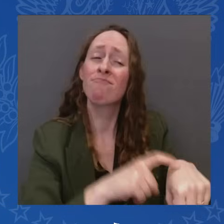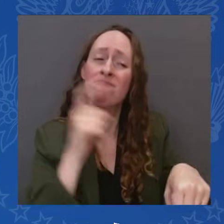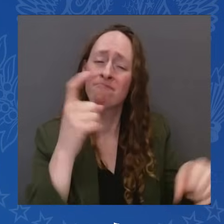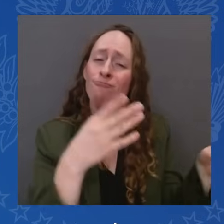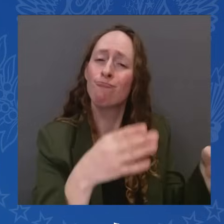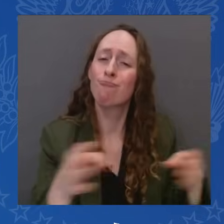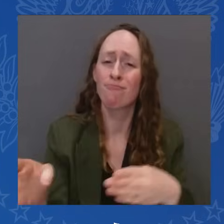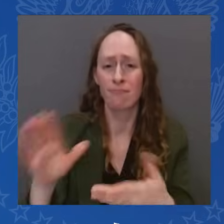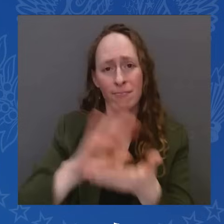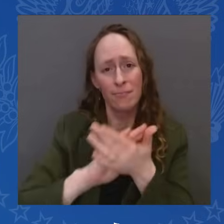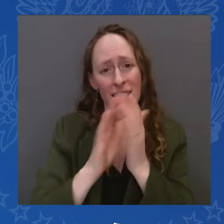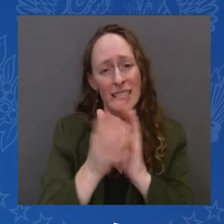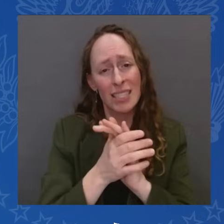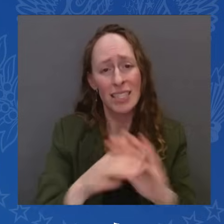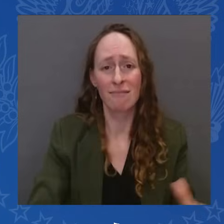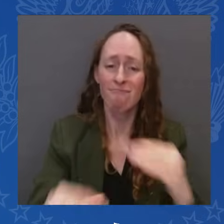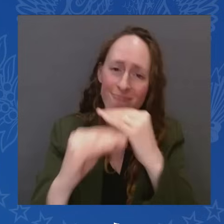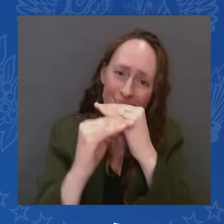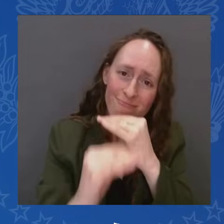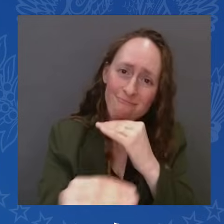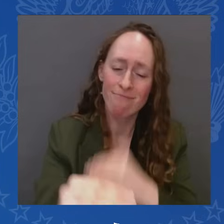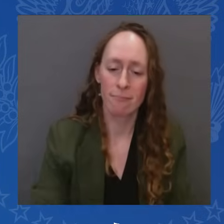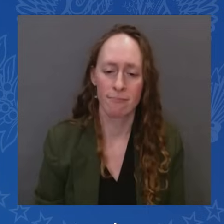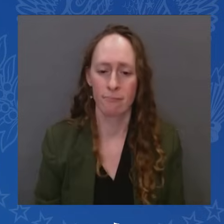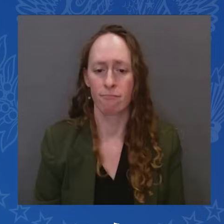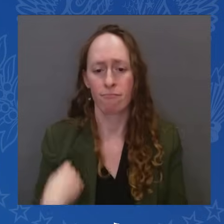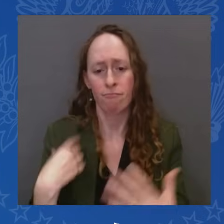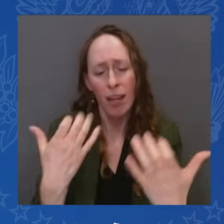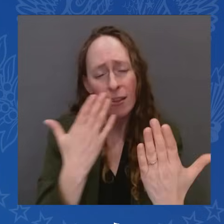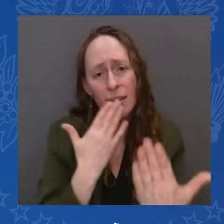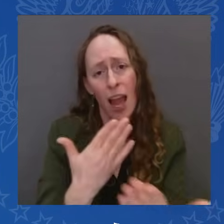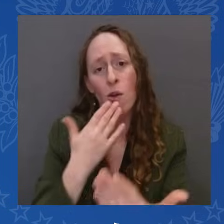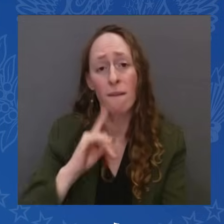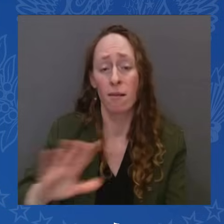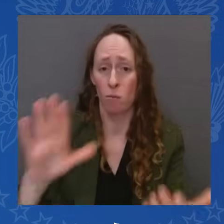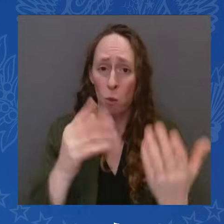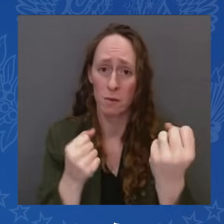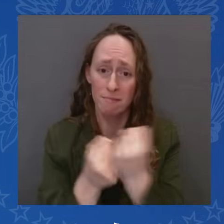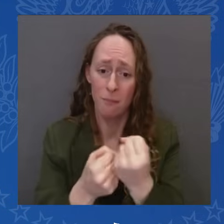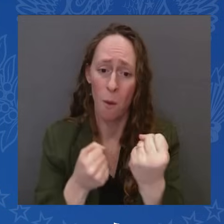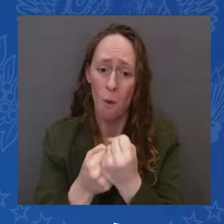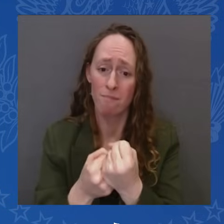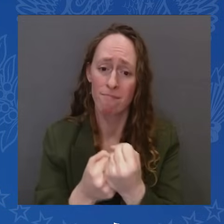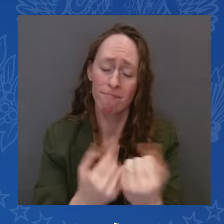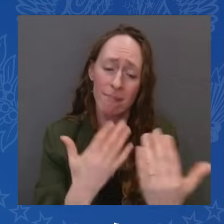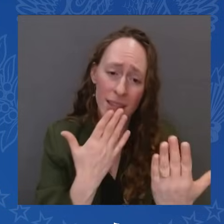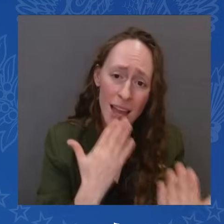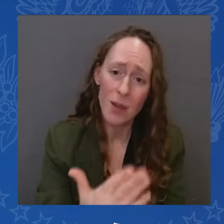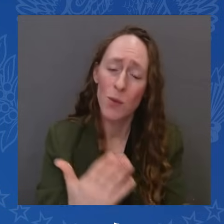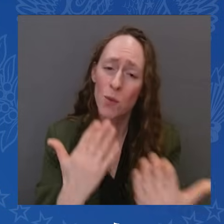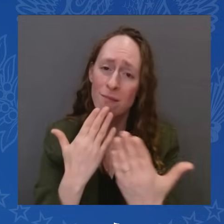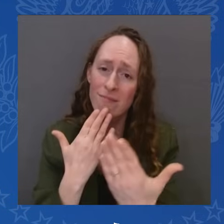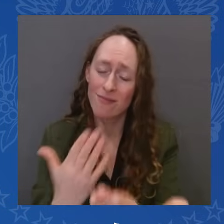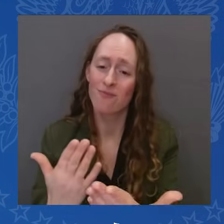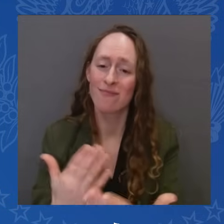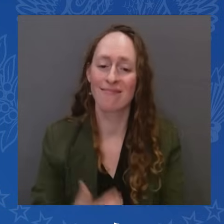Thank you very much, Mr. President. Thank you, America. Slava Ukraini.